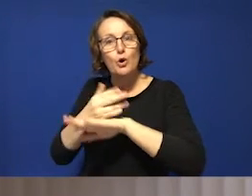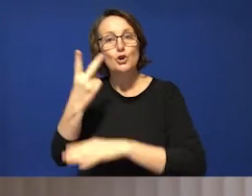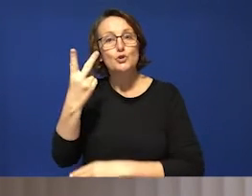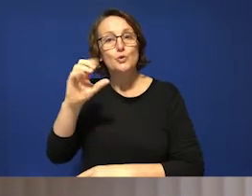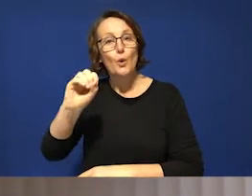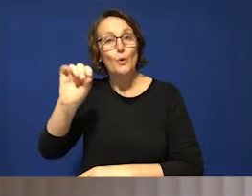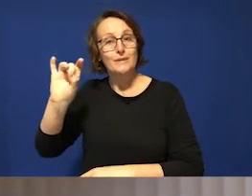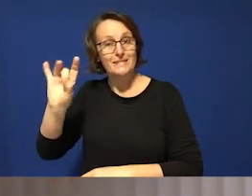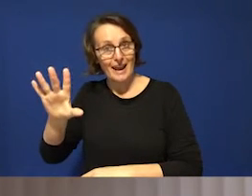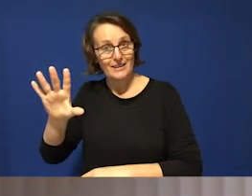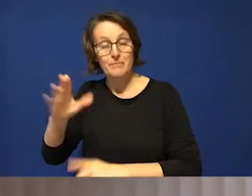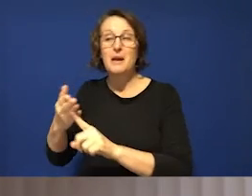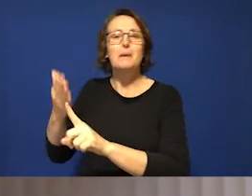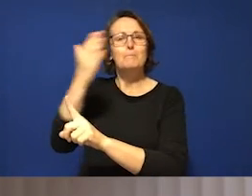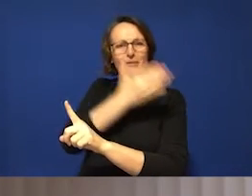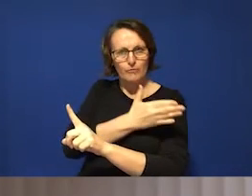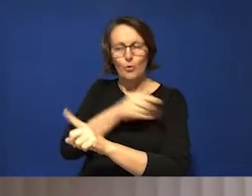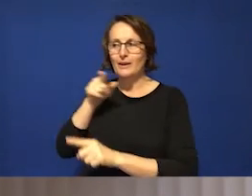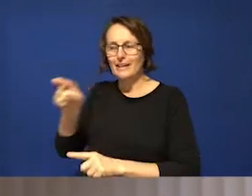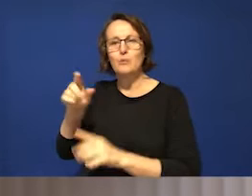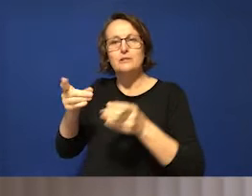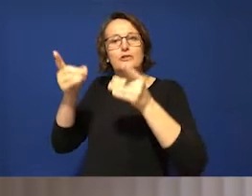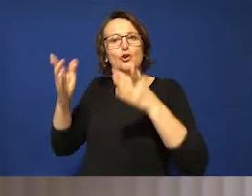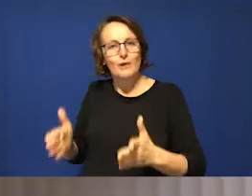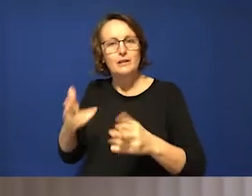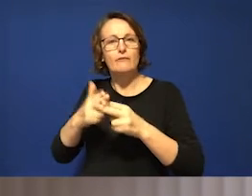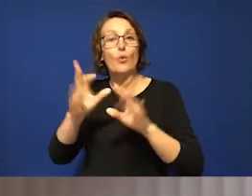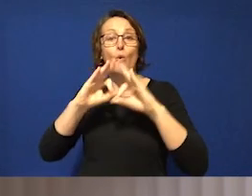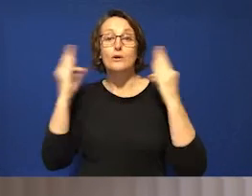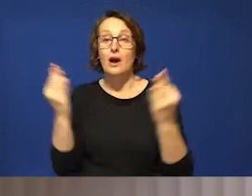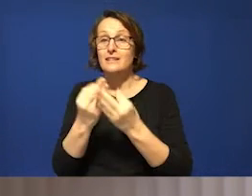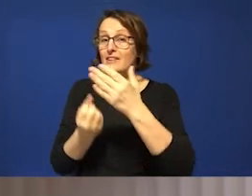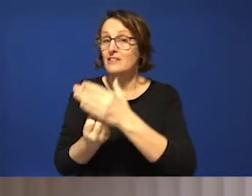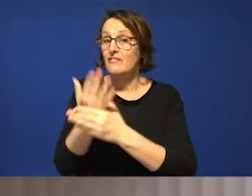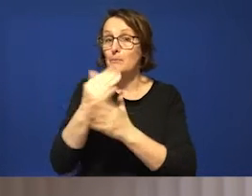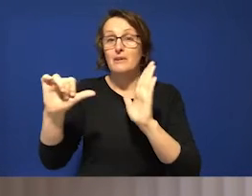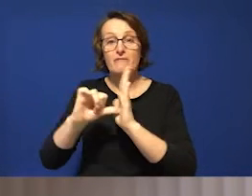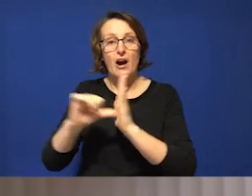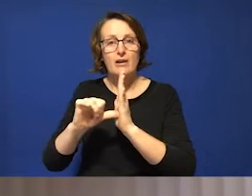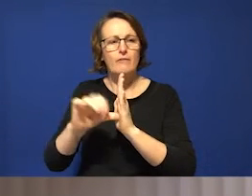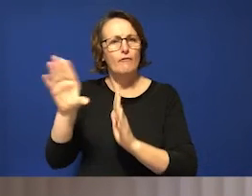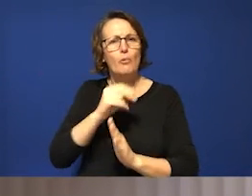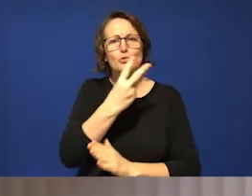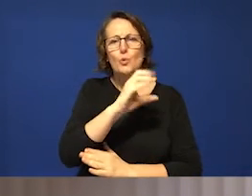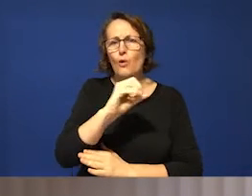And prior to that, he was a Director of Organization Development and Finance in the department since 2005.